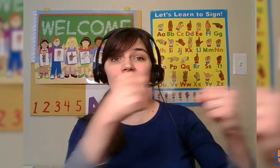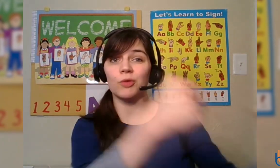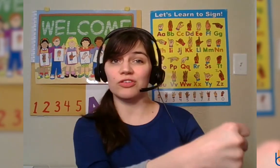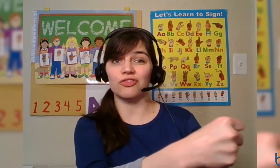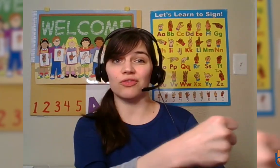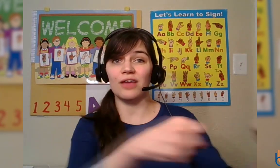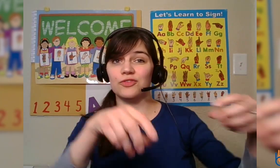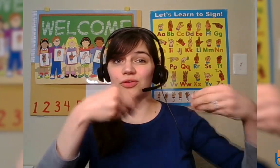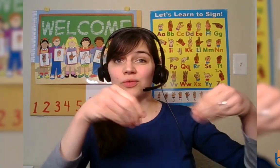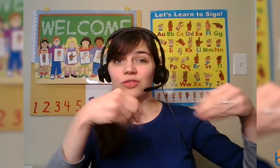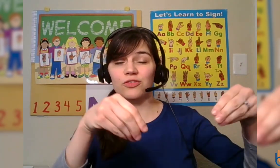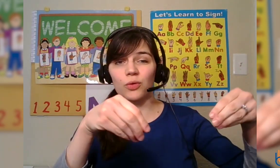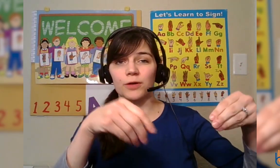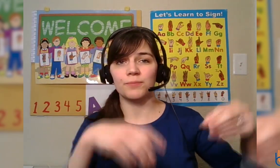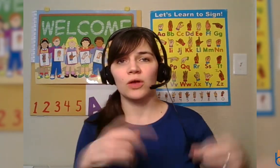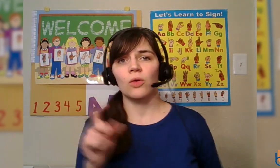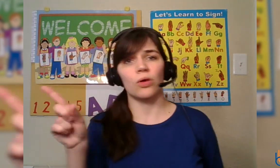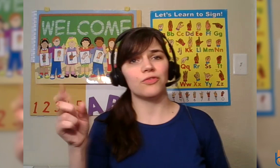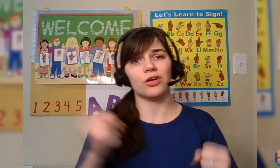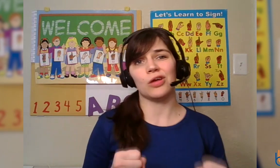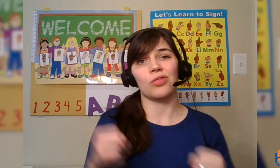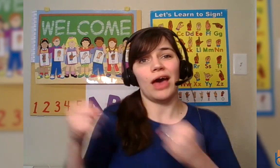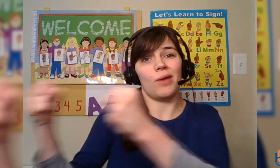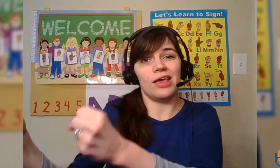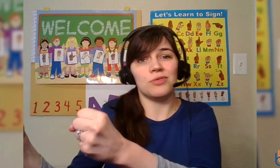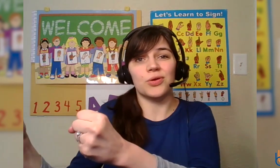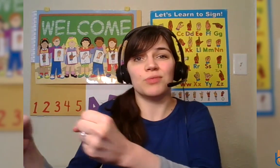"I'm going to drive to the store." Or if you're going to go that way, you can move